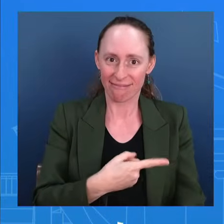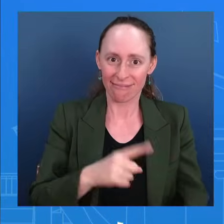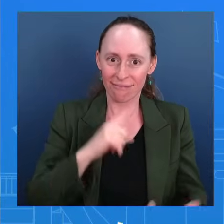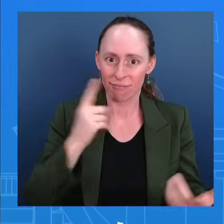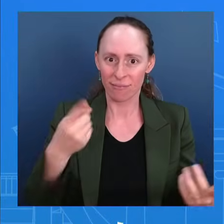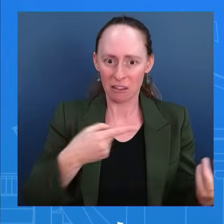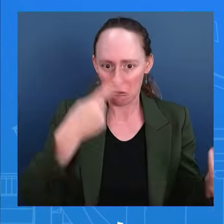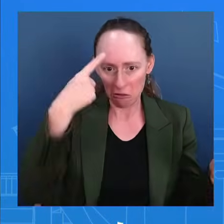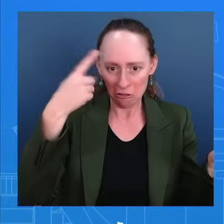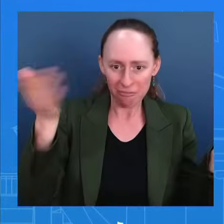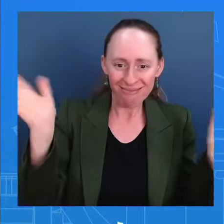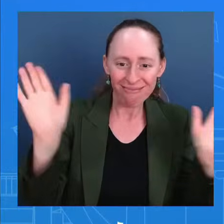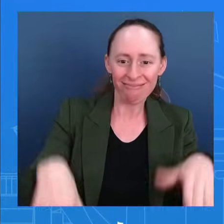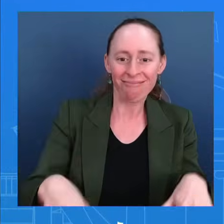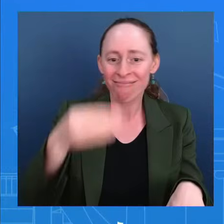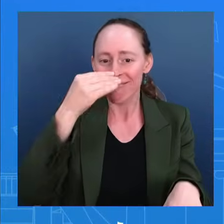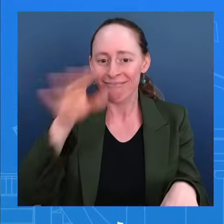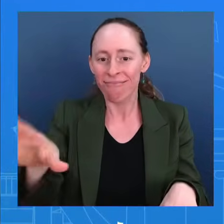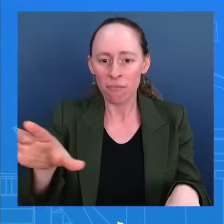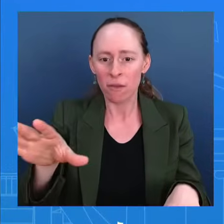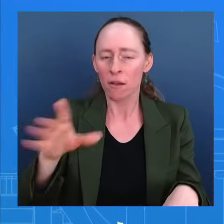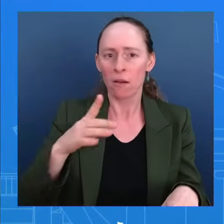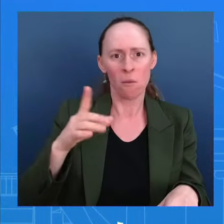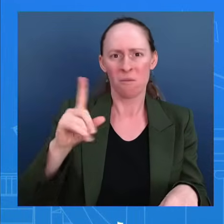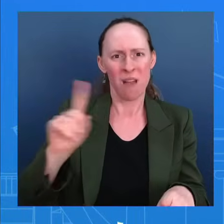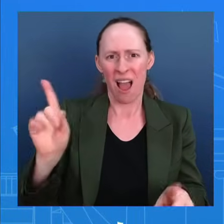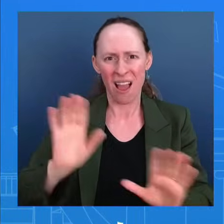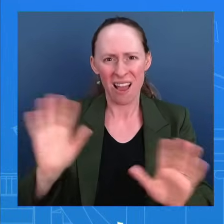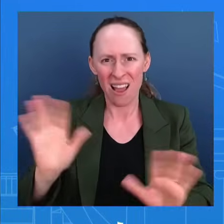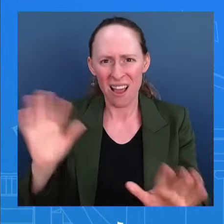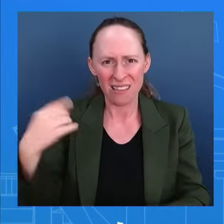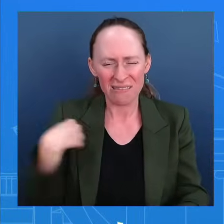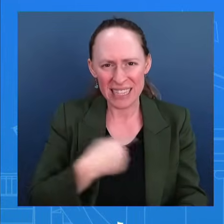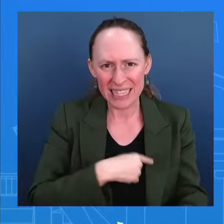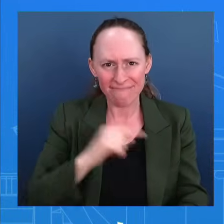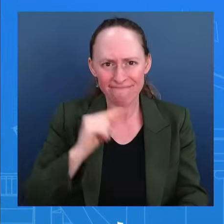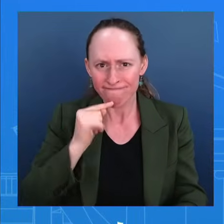and put forth a comprehensive strategy to deal with a once-in-a-century pandemic.